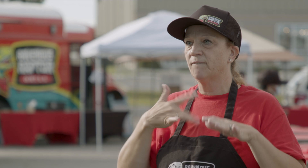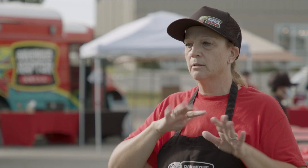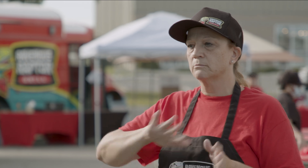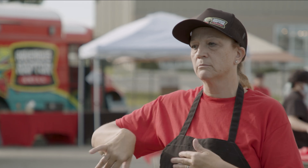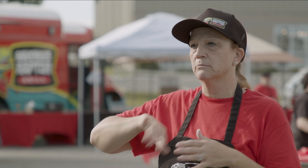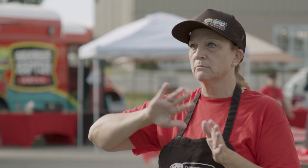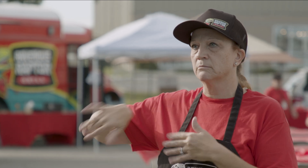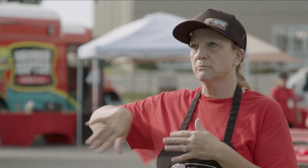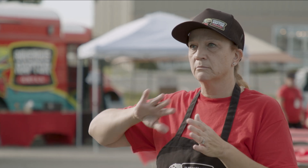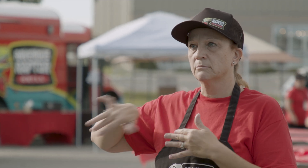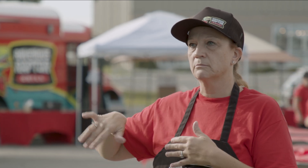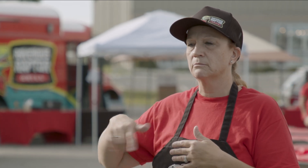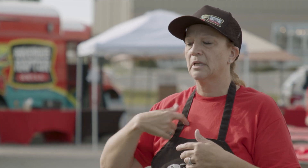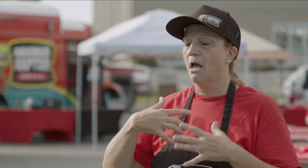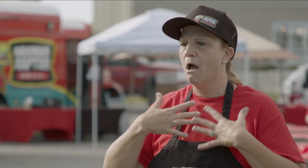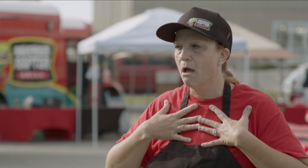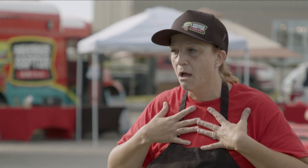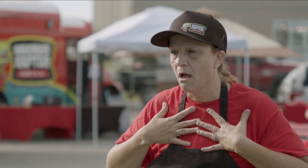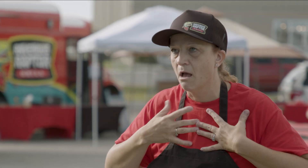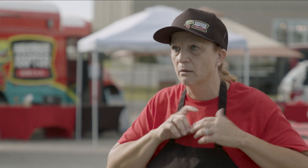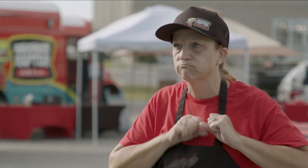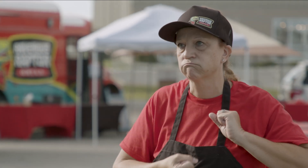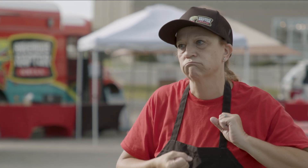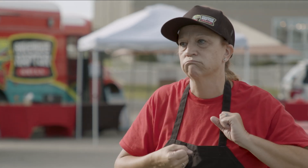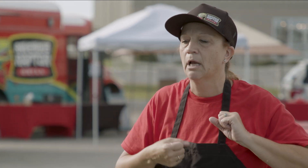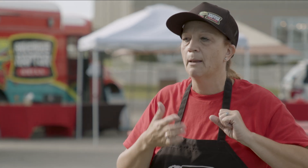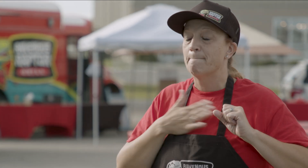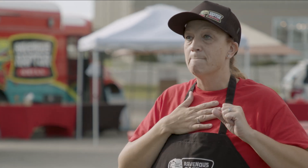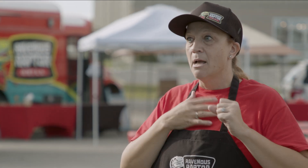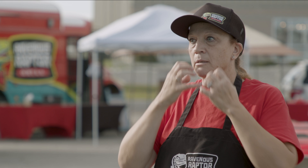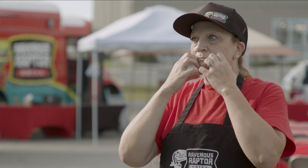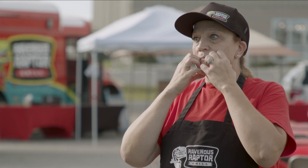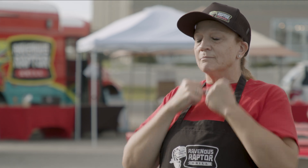and they often grow up feeling brushed aside. That's heartbreaking to me.